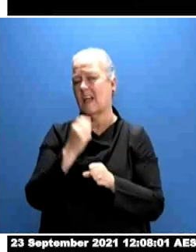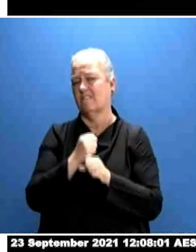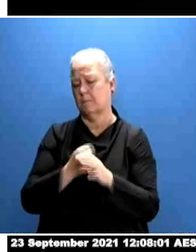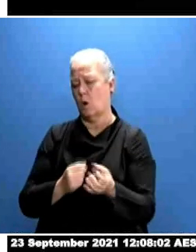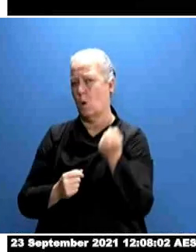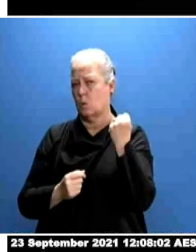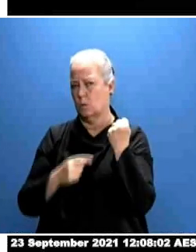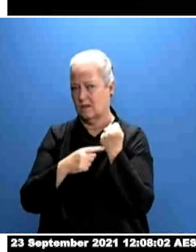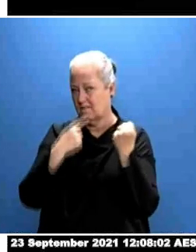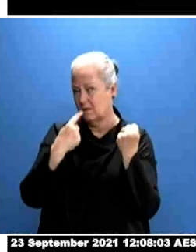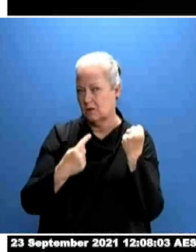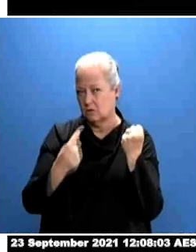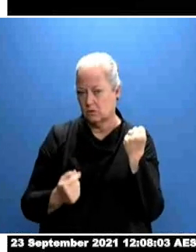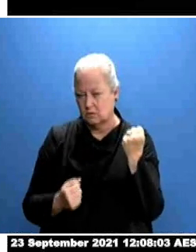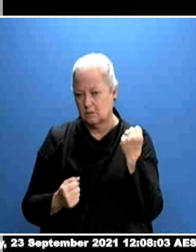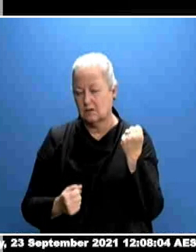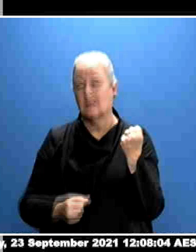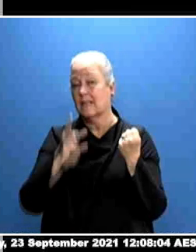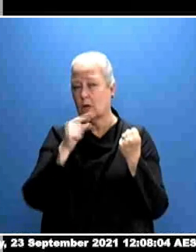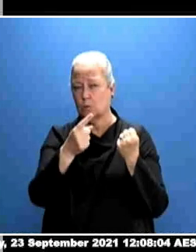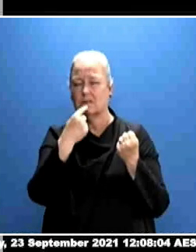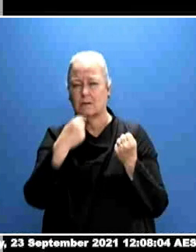Are you able to tell us about how it is the document